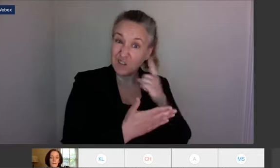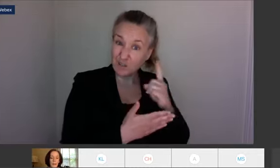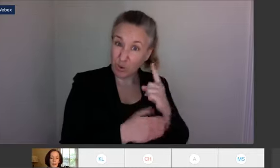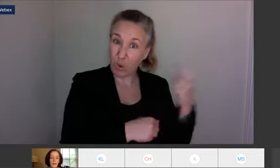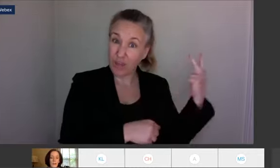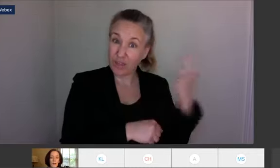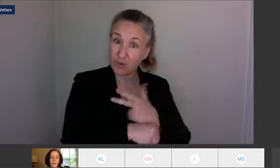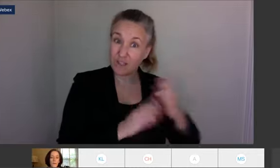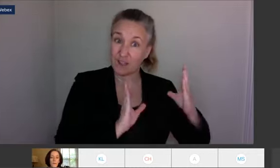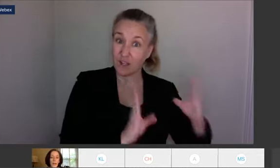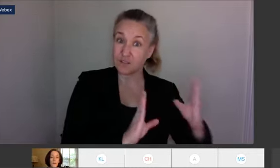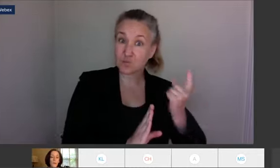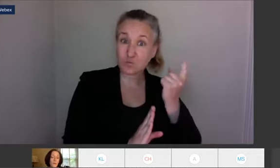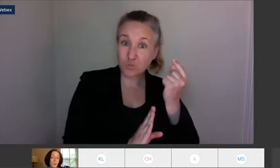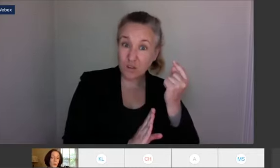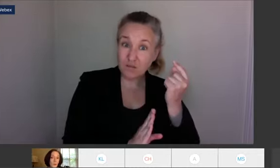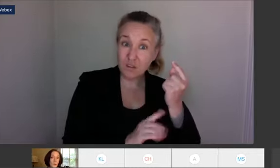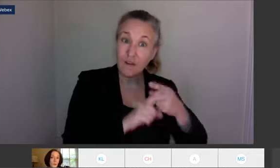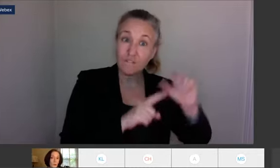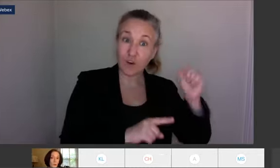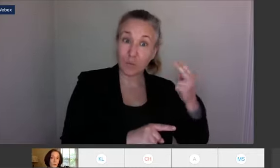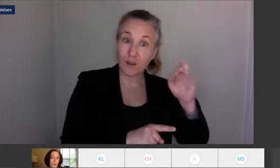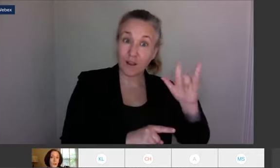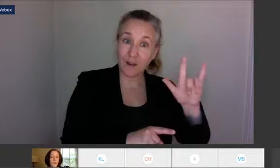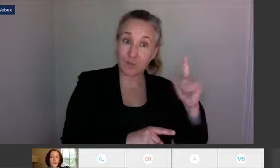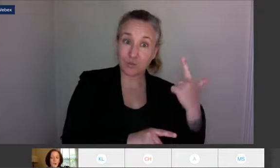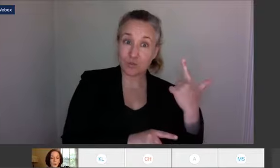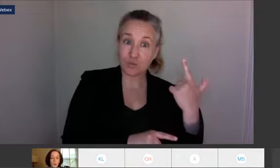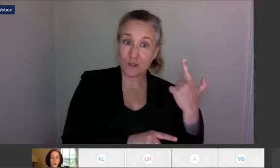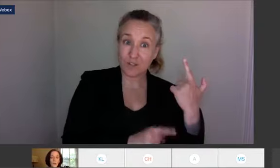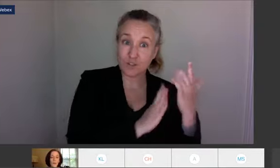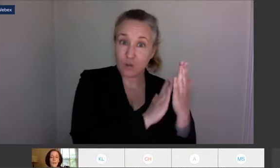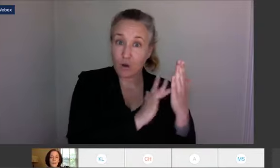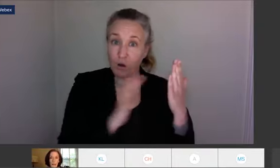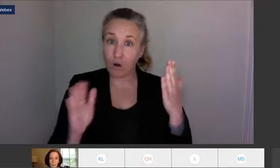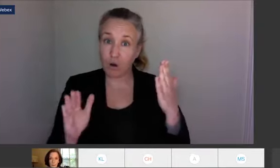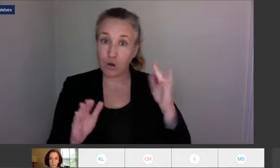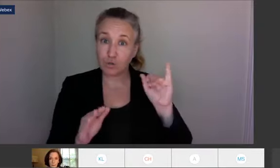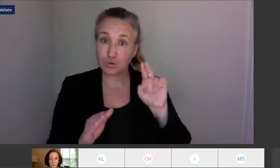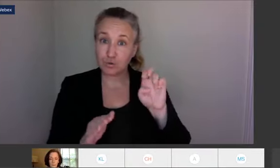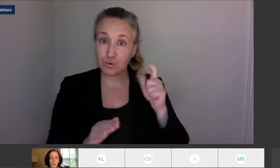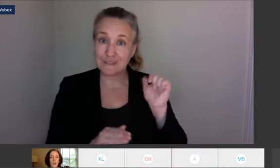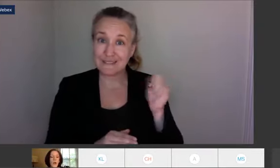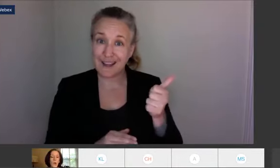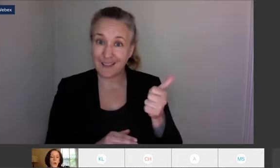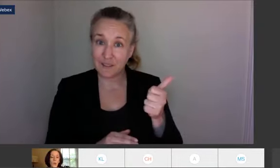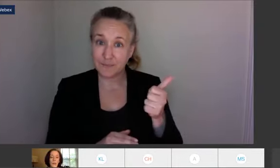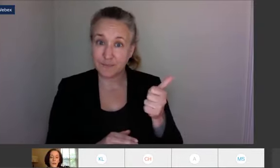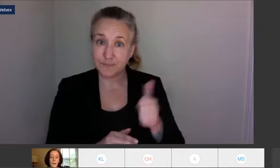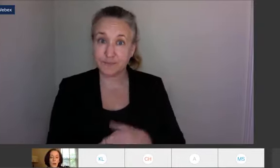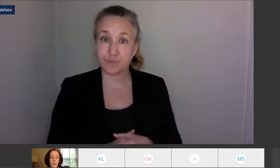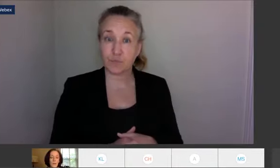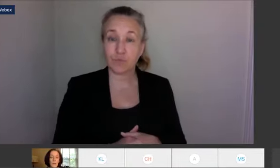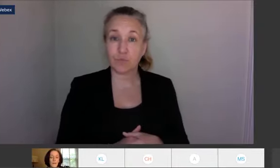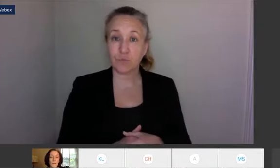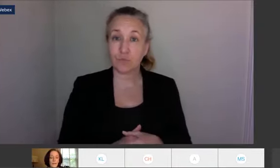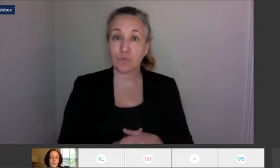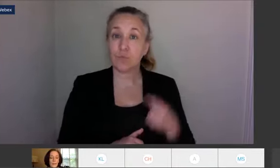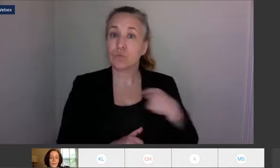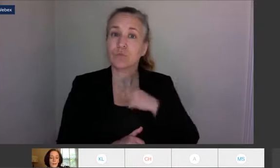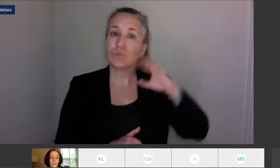deaths is from April the 21st to June the 10th we know that 16 of these